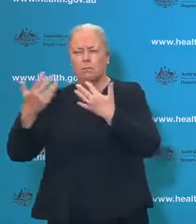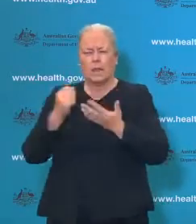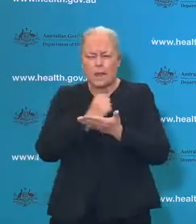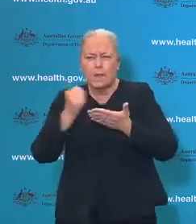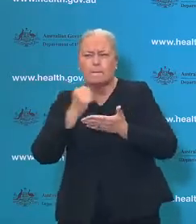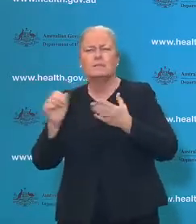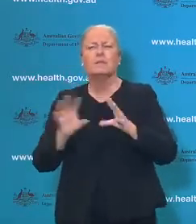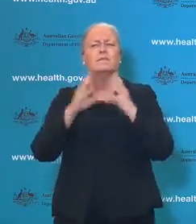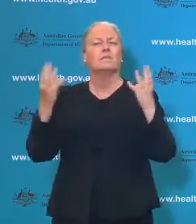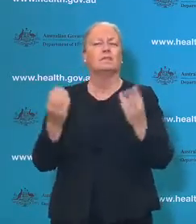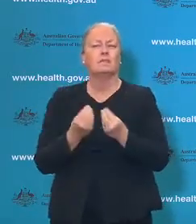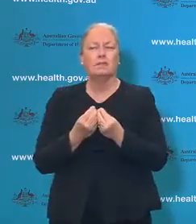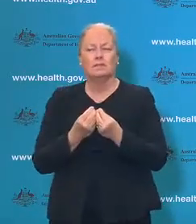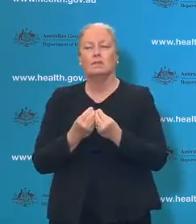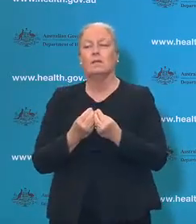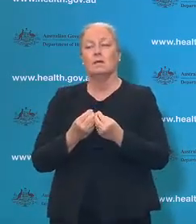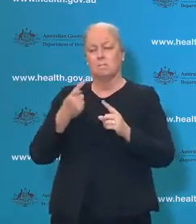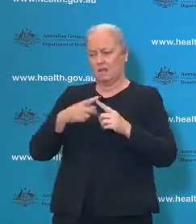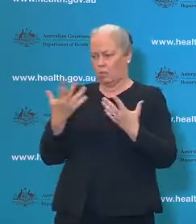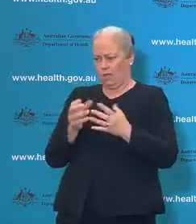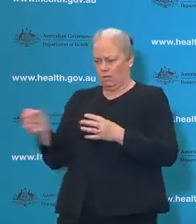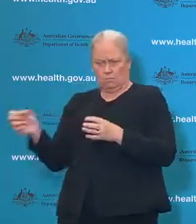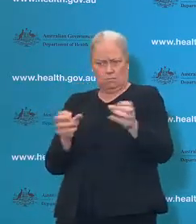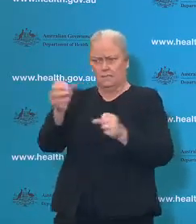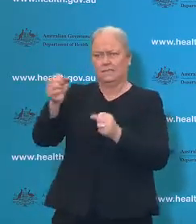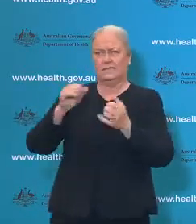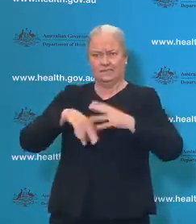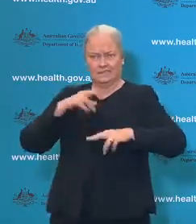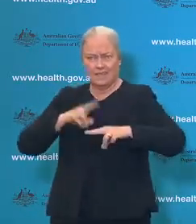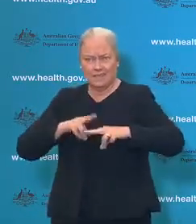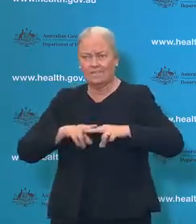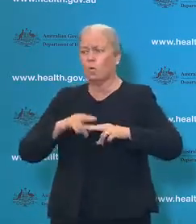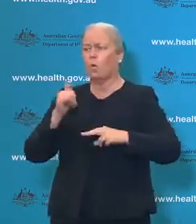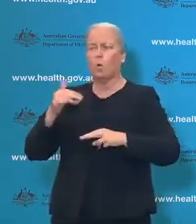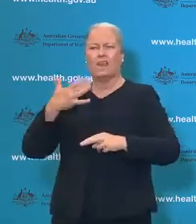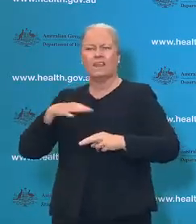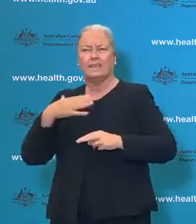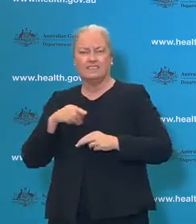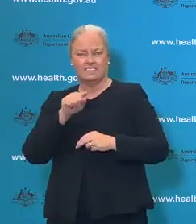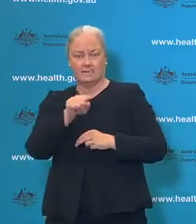on-boarding of staff to undertake contact tracing interviews. Support for supply